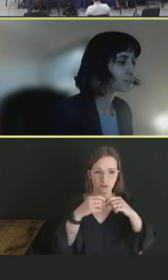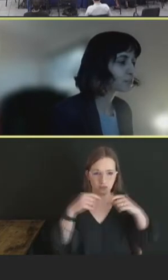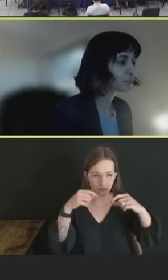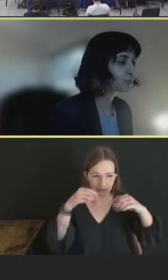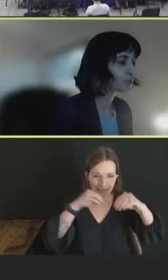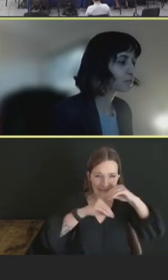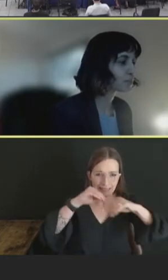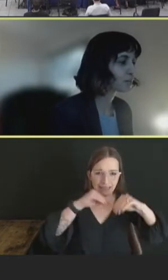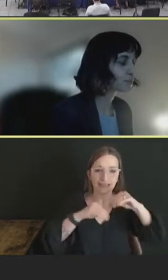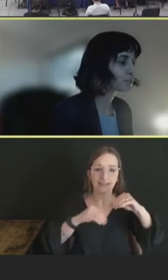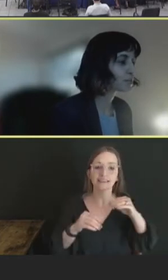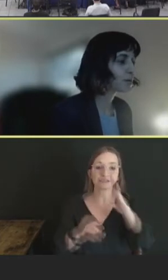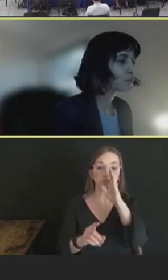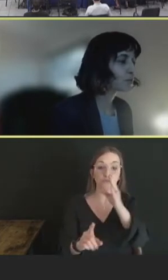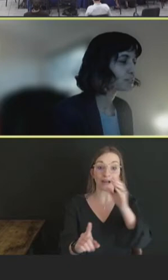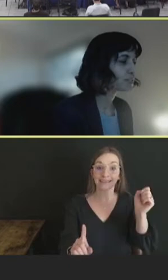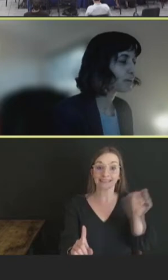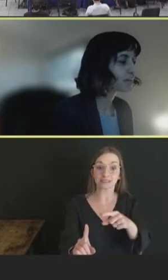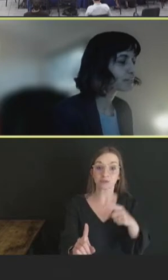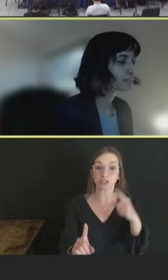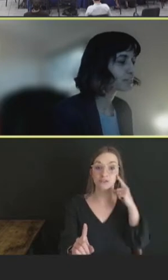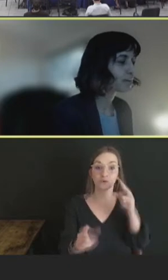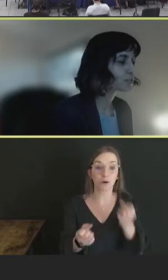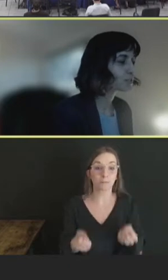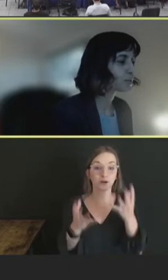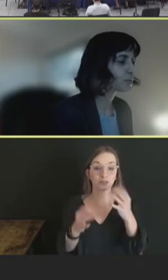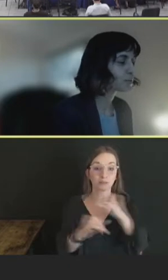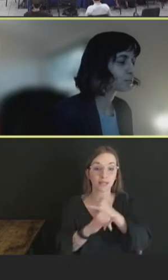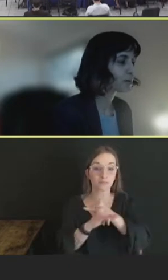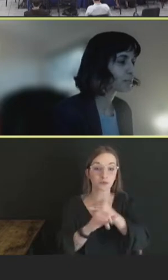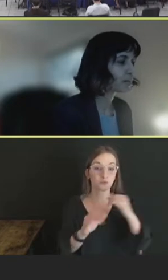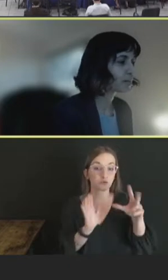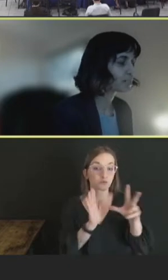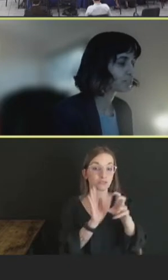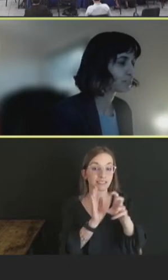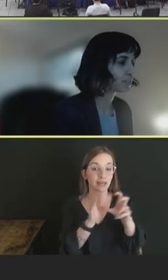multiple immune receptors, which enhances the natural immune response to antigen.